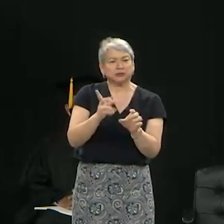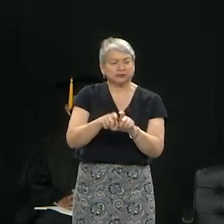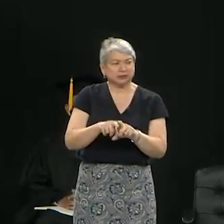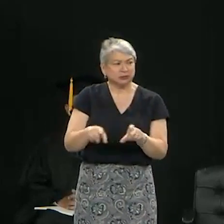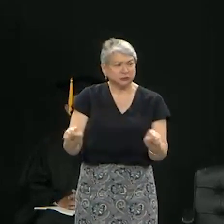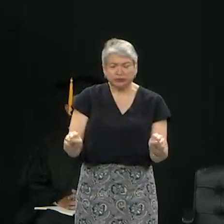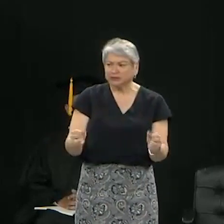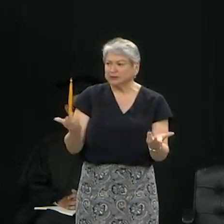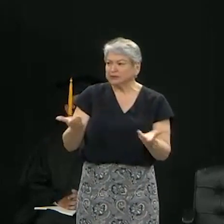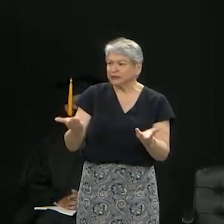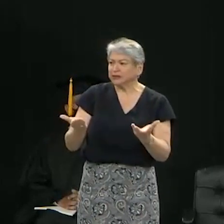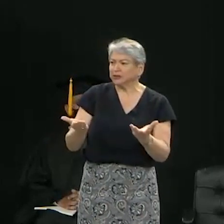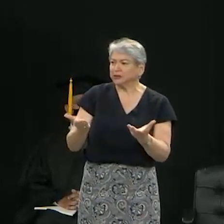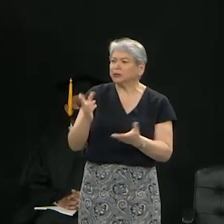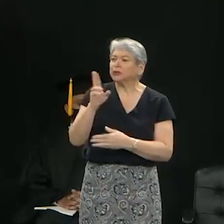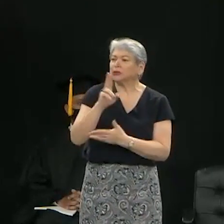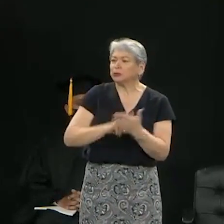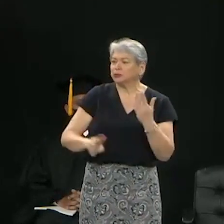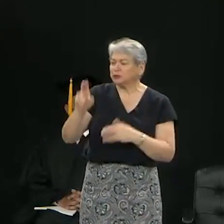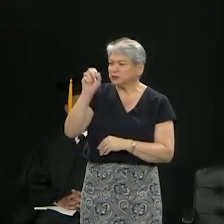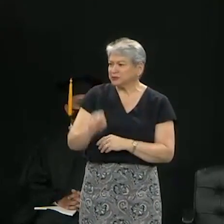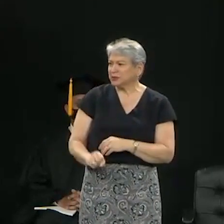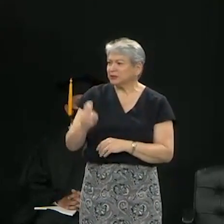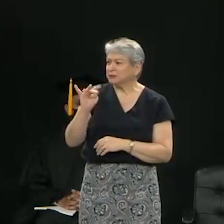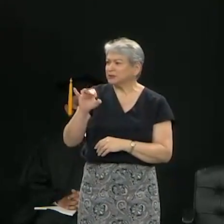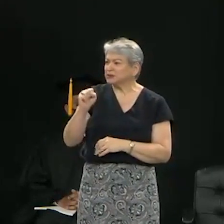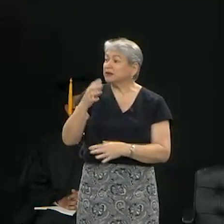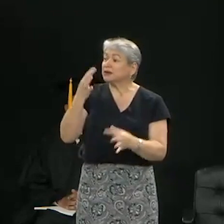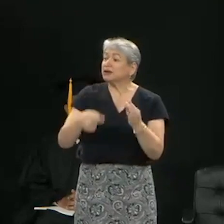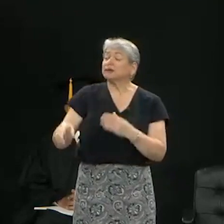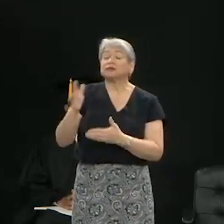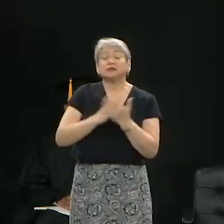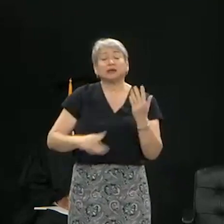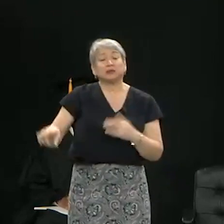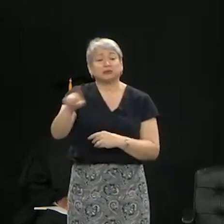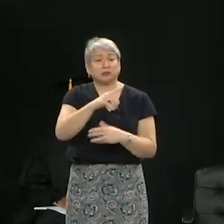For those of you who are already enrolled in our graduate programs,